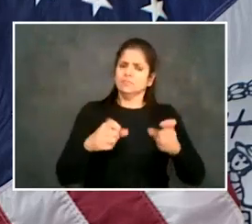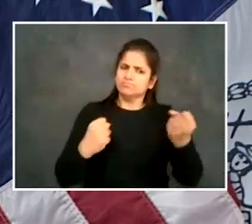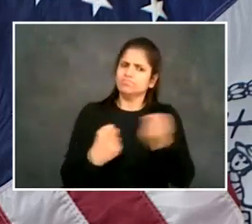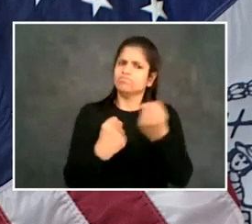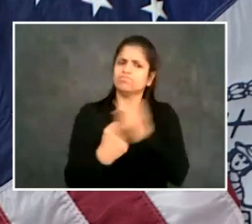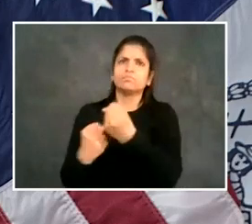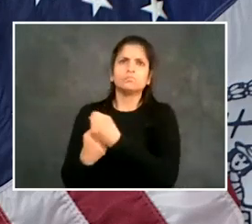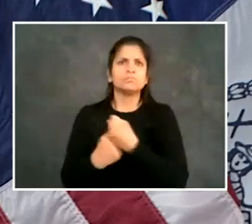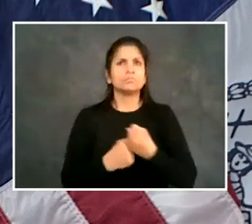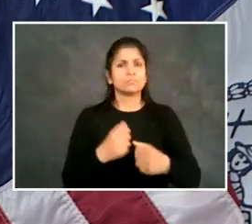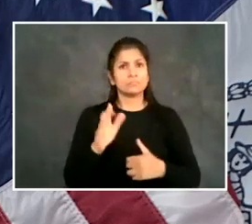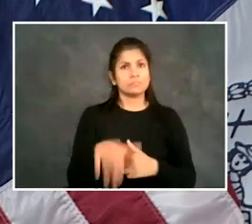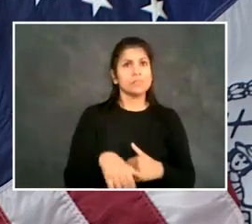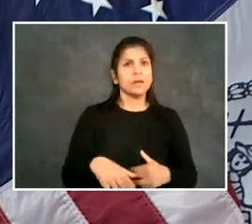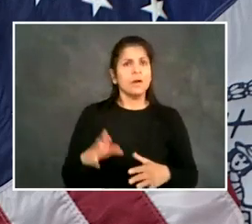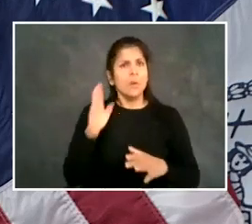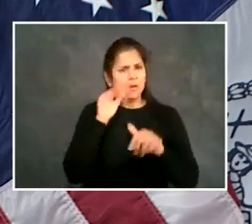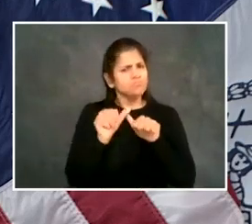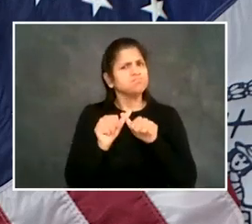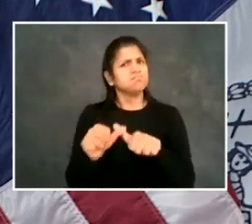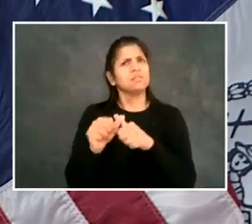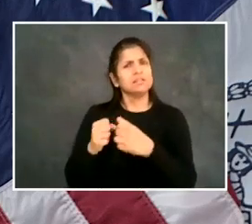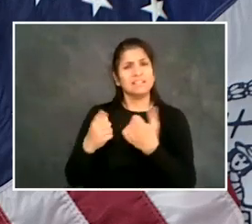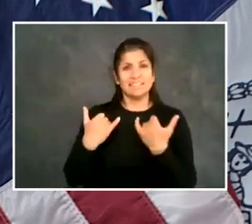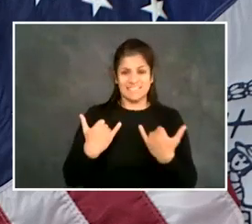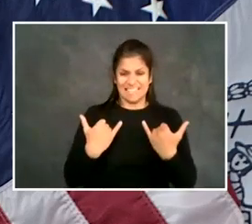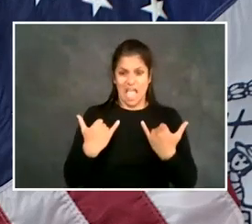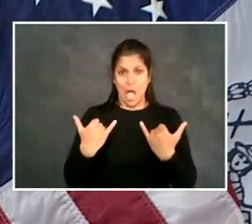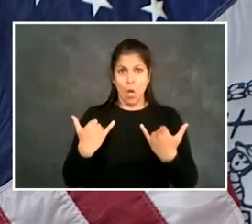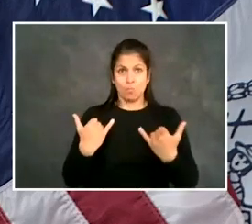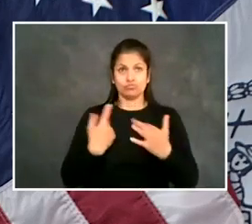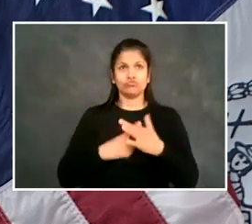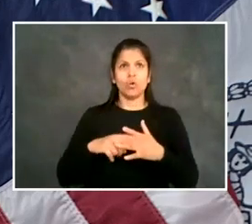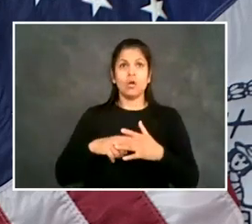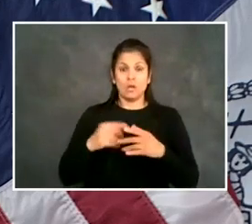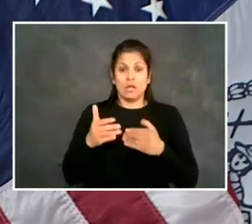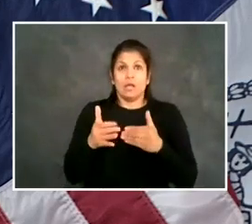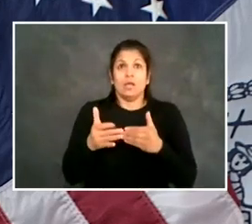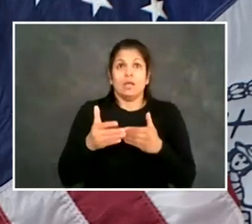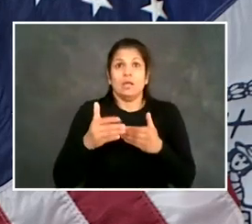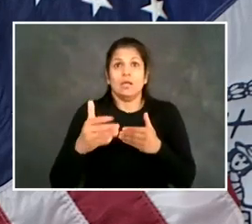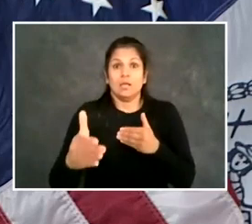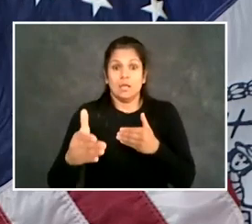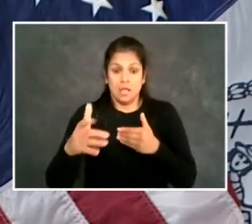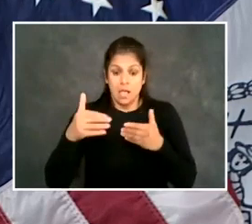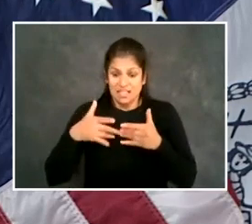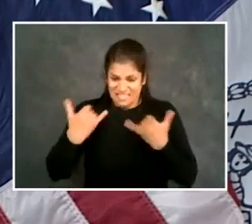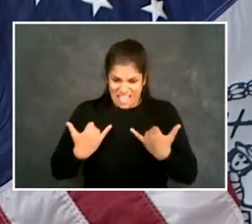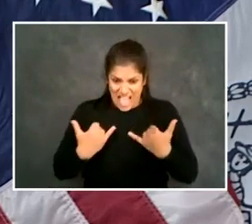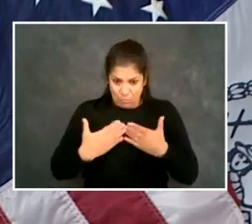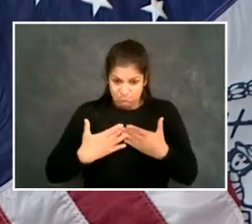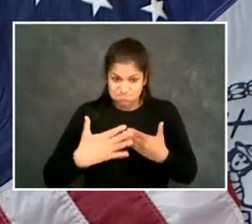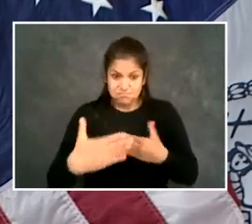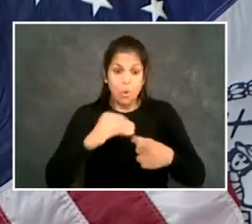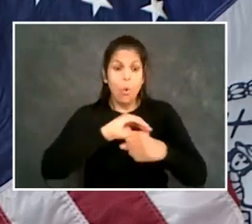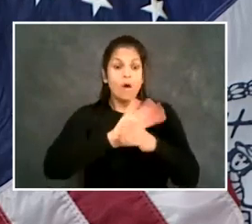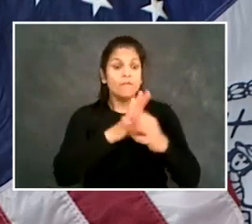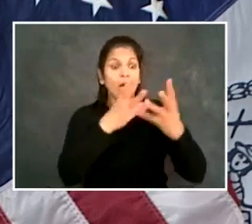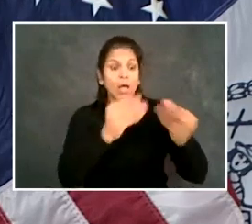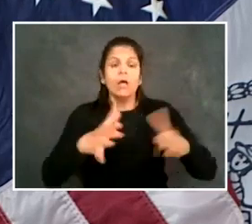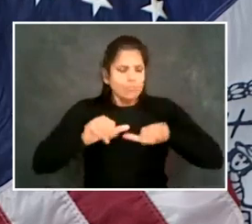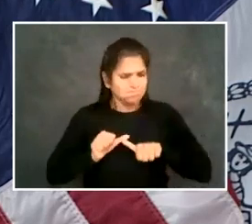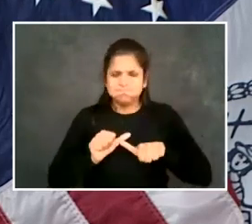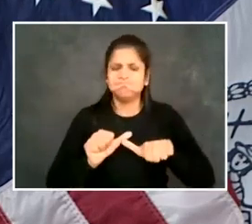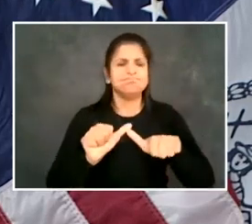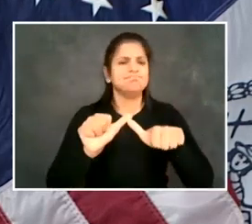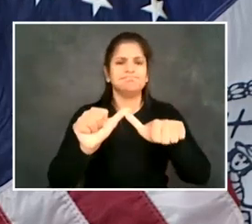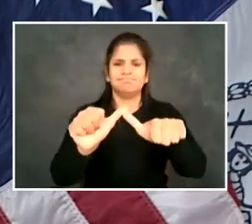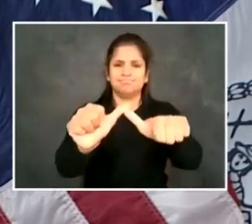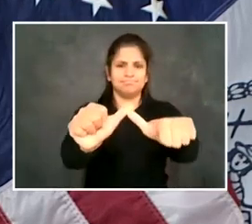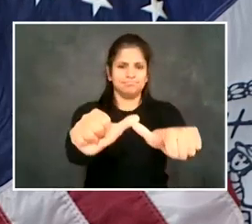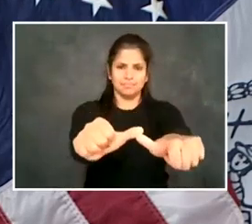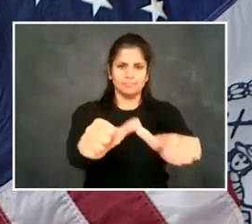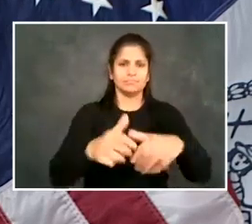FOR THEM AND THEN BEYOND.